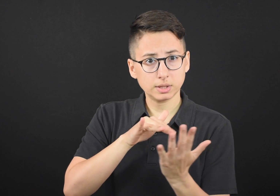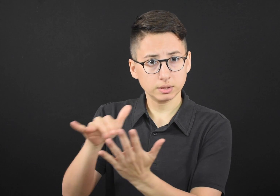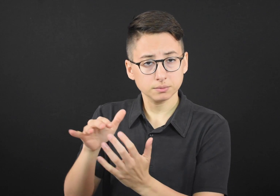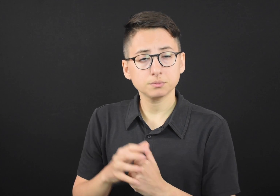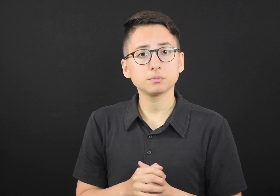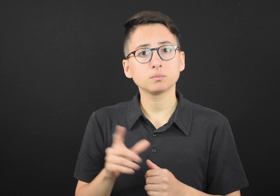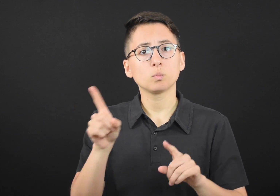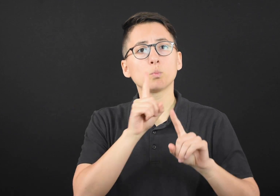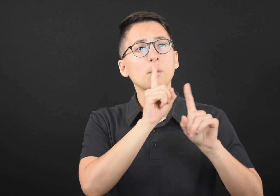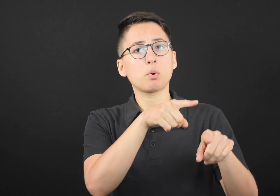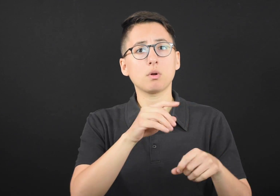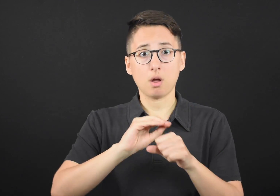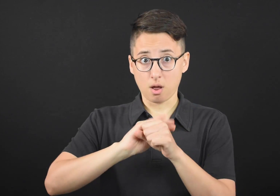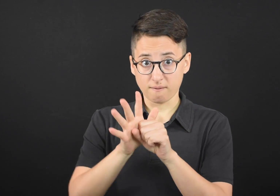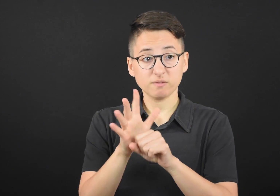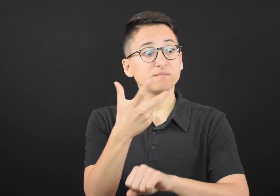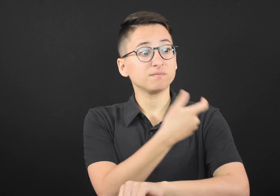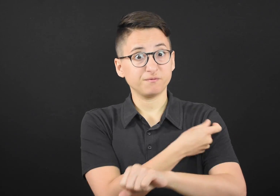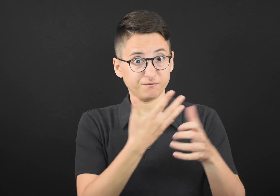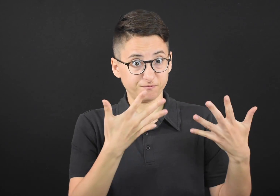that reported receiving a Covid-19 vaccine.